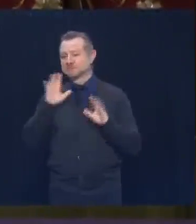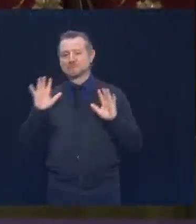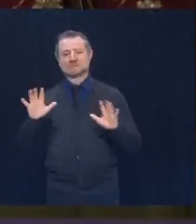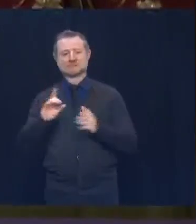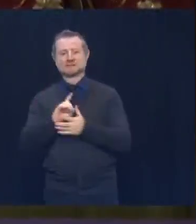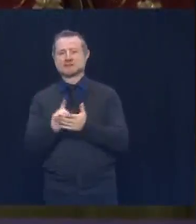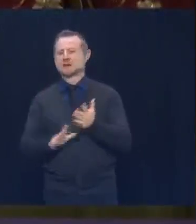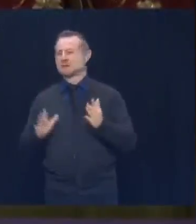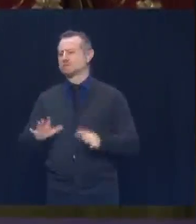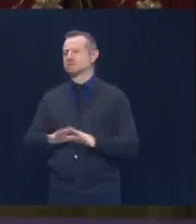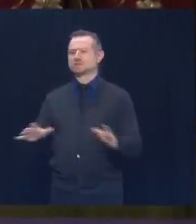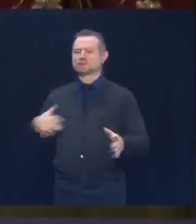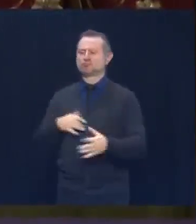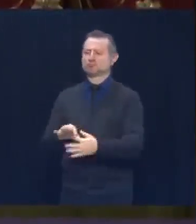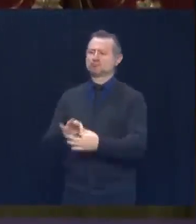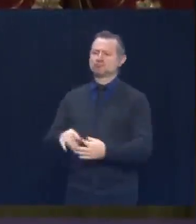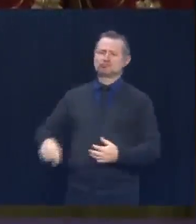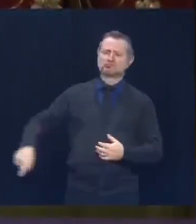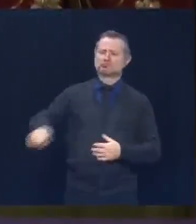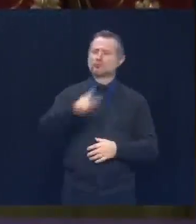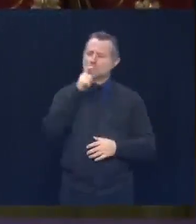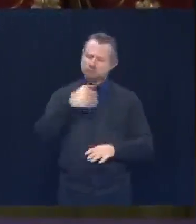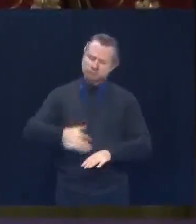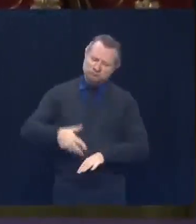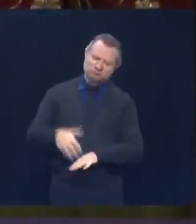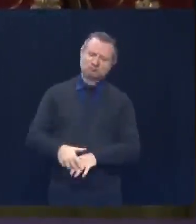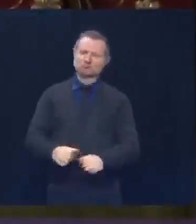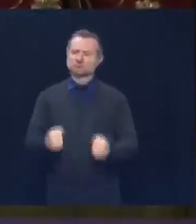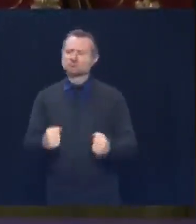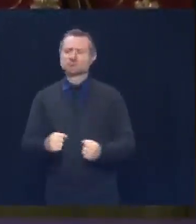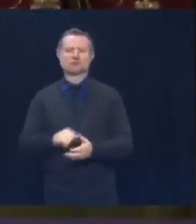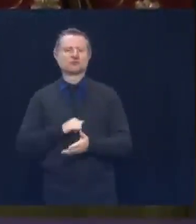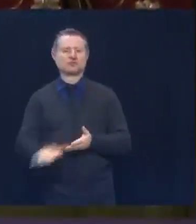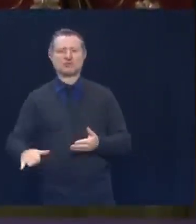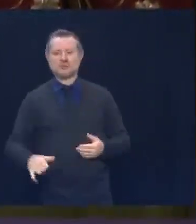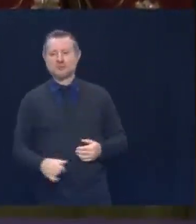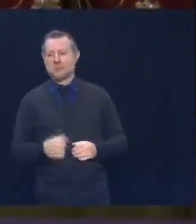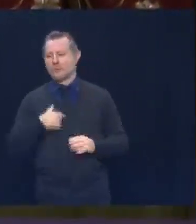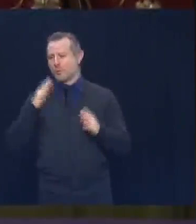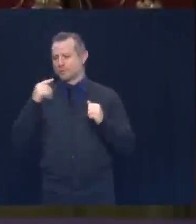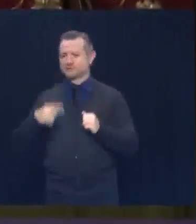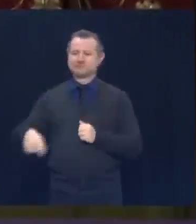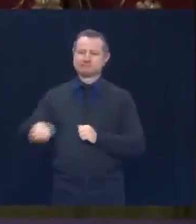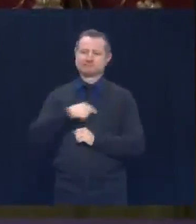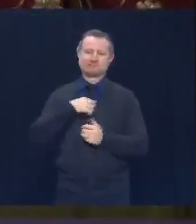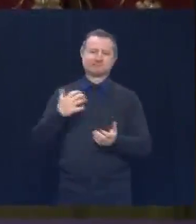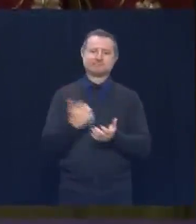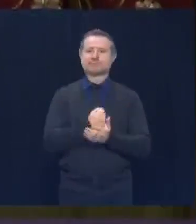CAMPAIGN WITH THE REALREAL AND INCREDIBLE